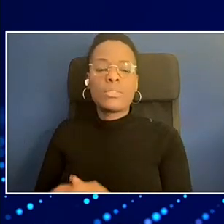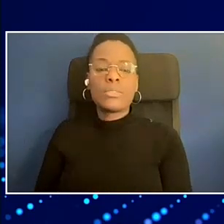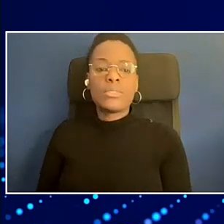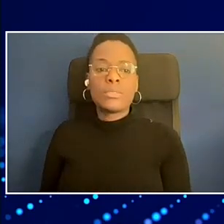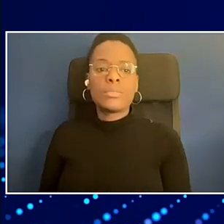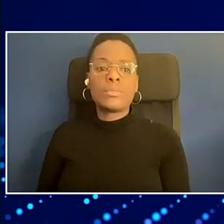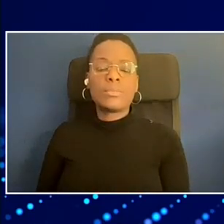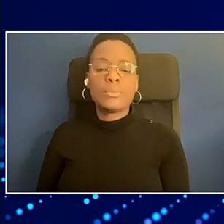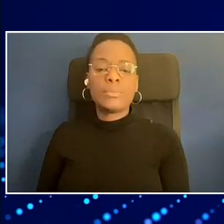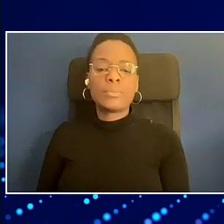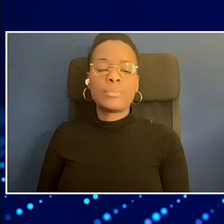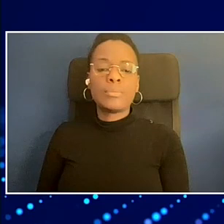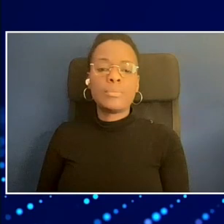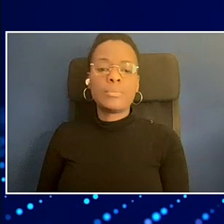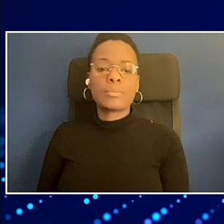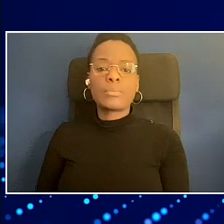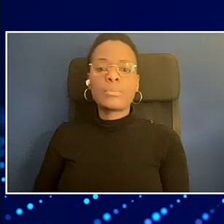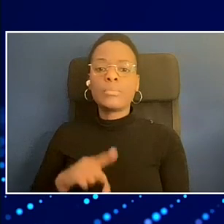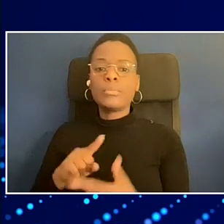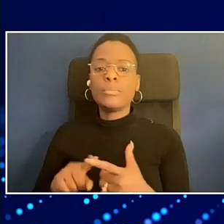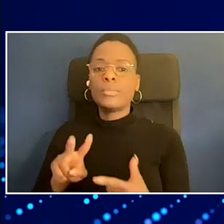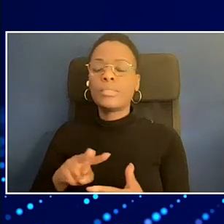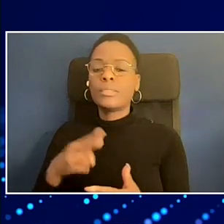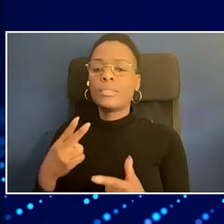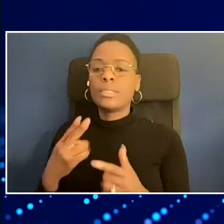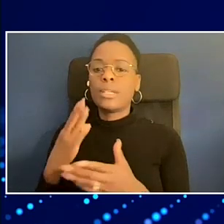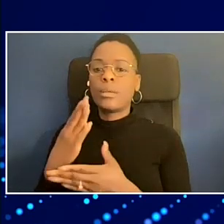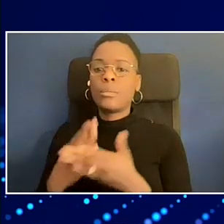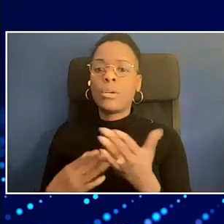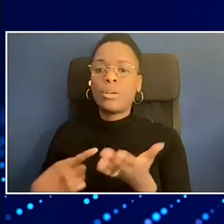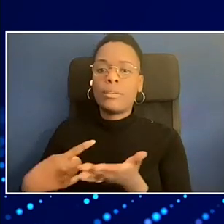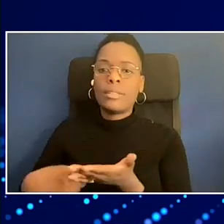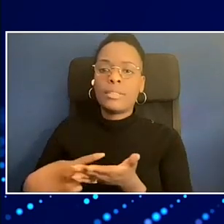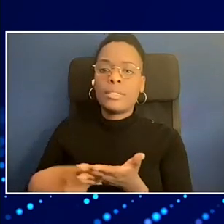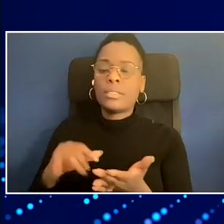And then the second part of my discussion is if this does go into play, where we